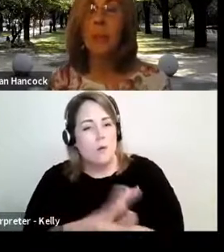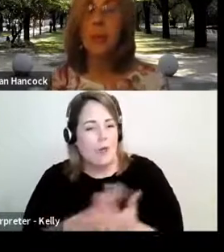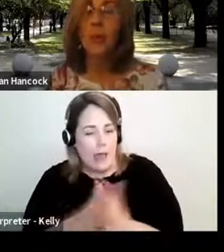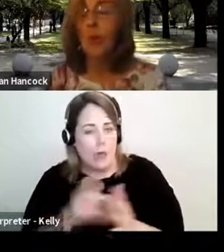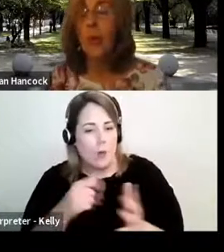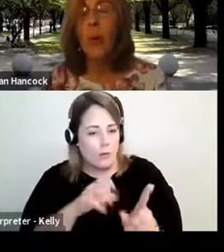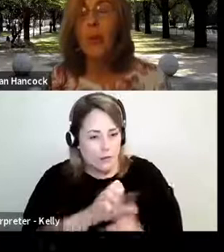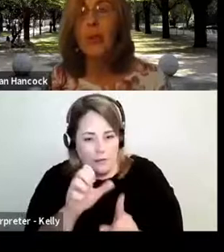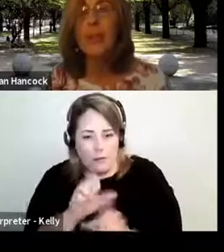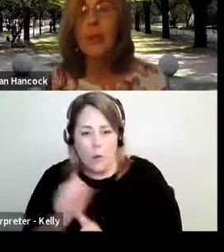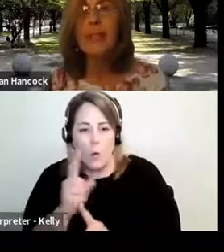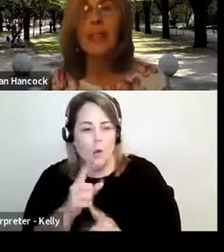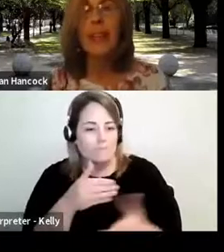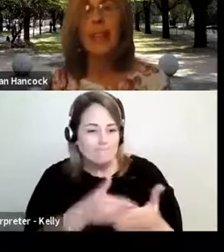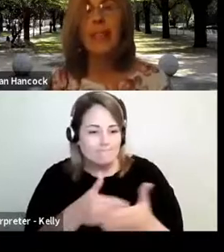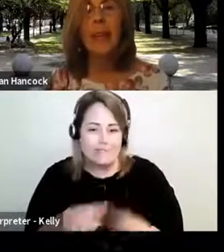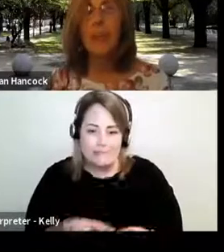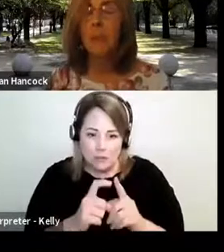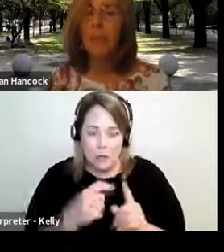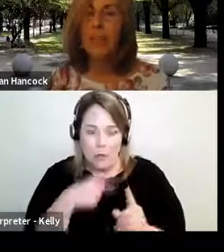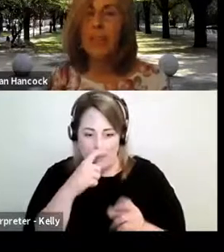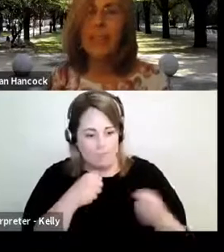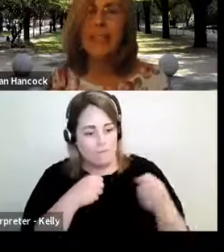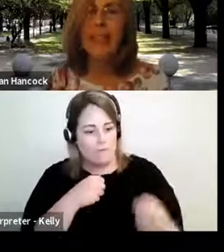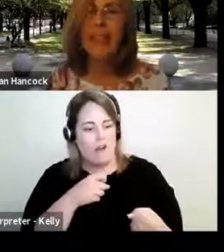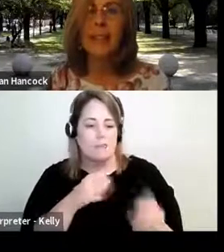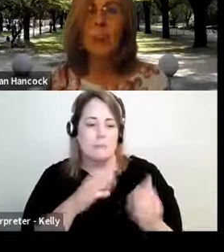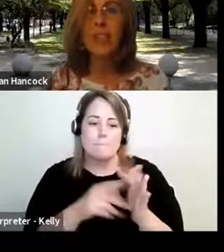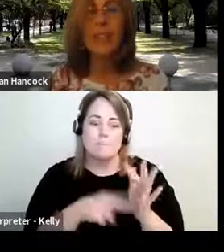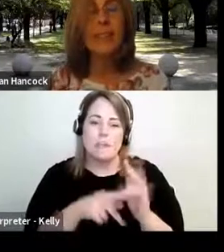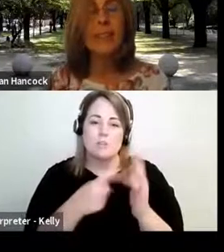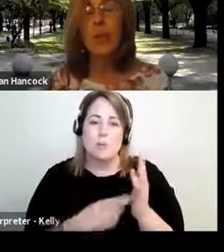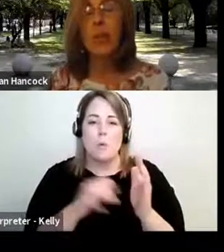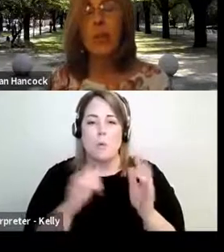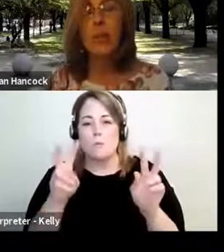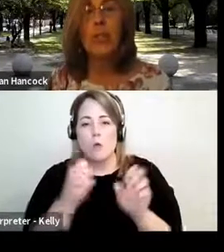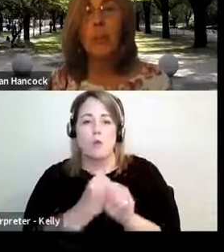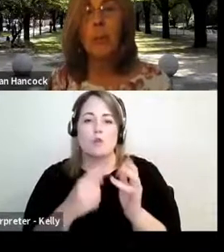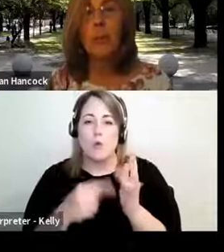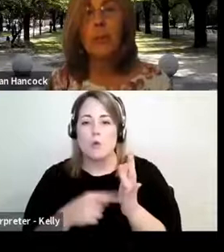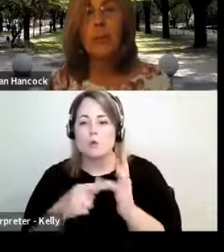mentor or a go to person they meet with regularly to answer questions, troubleshoot any problems,